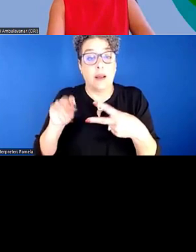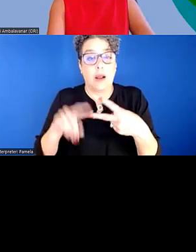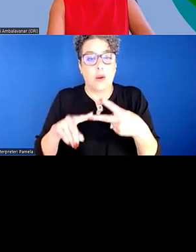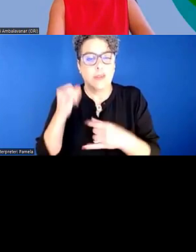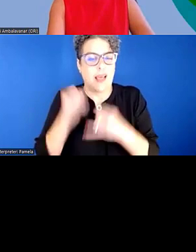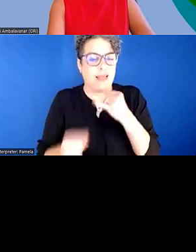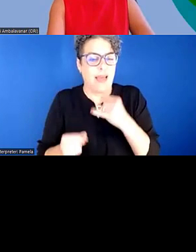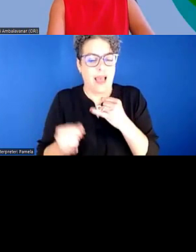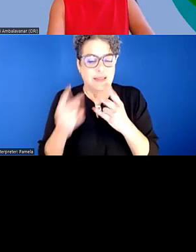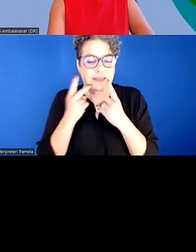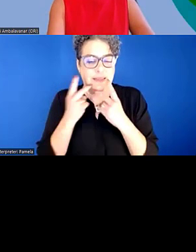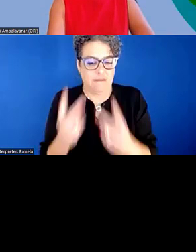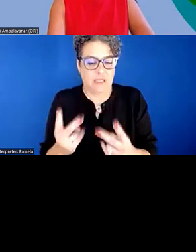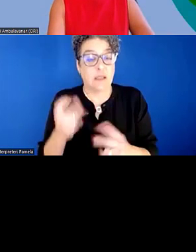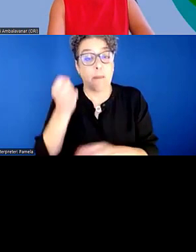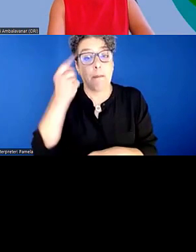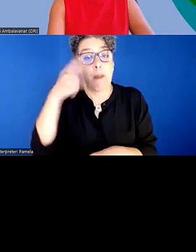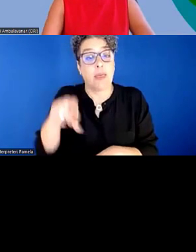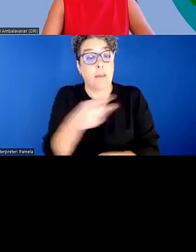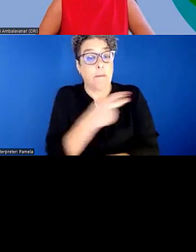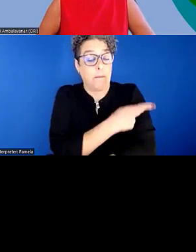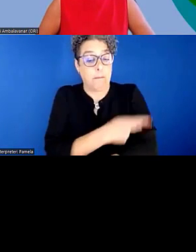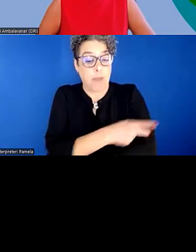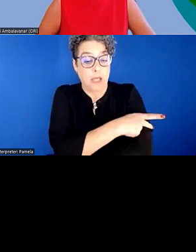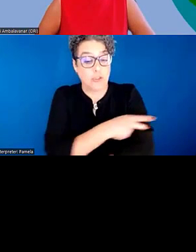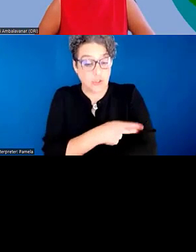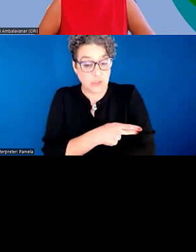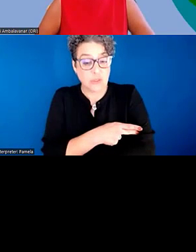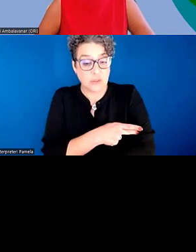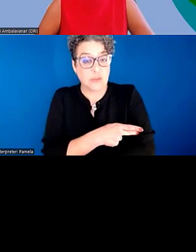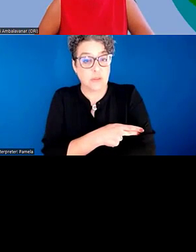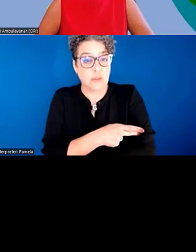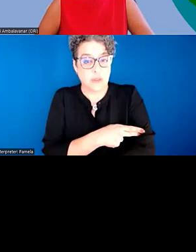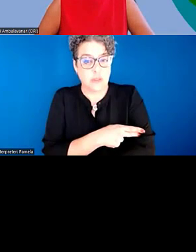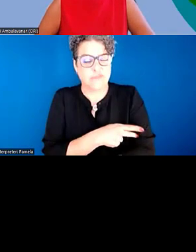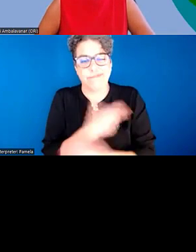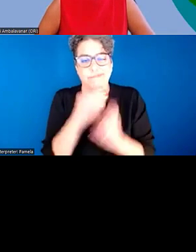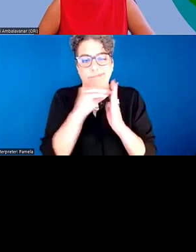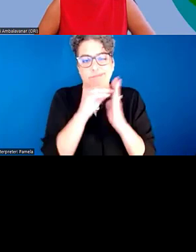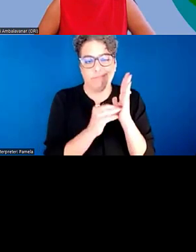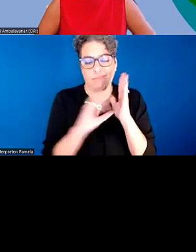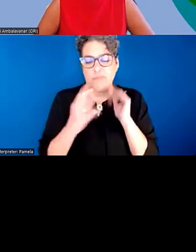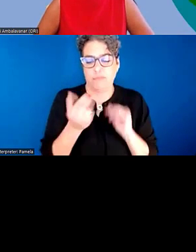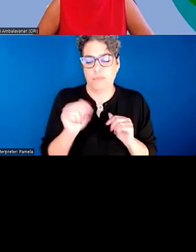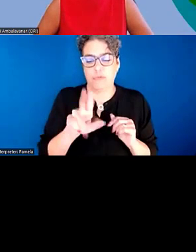However, the patient chart or patient actual clinical chart